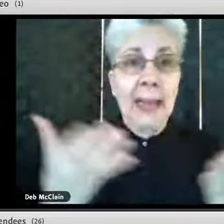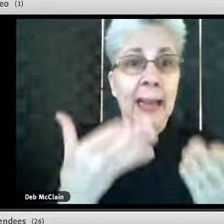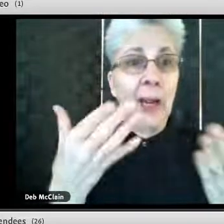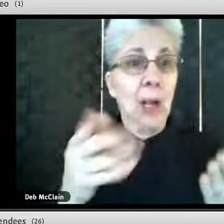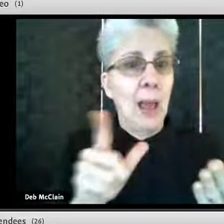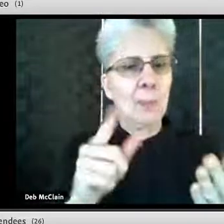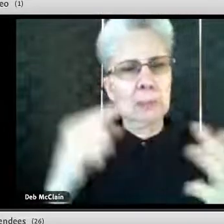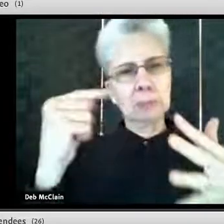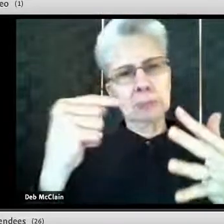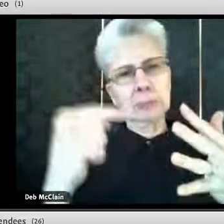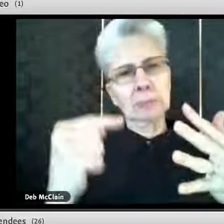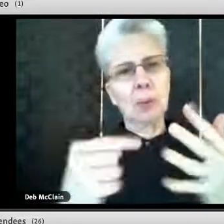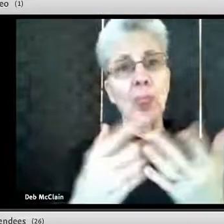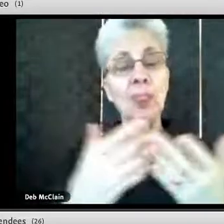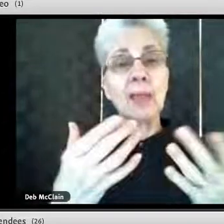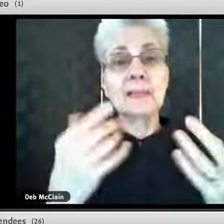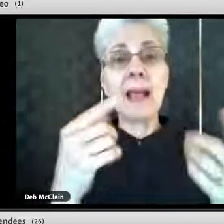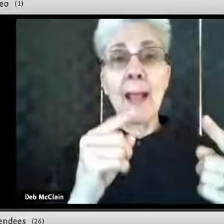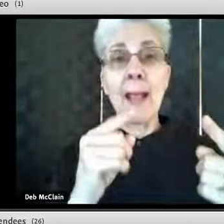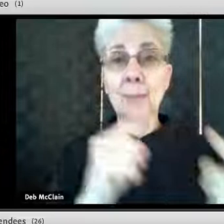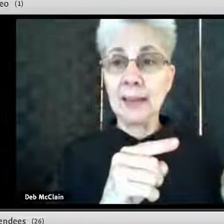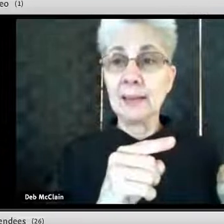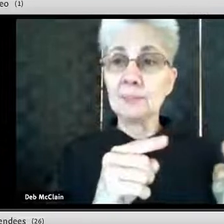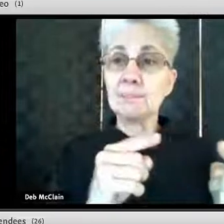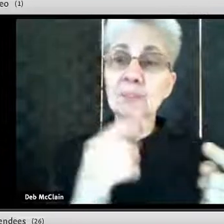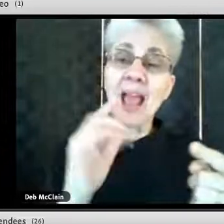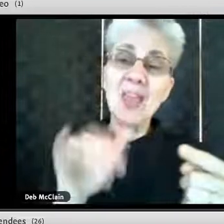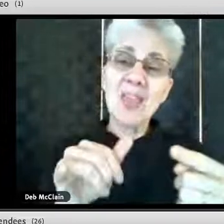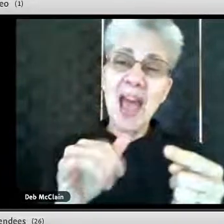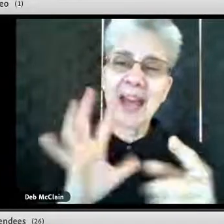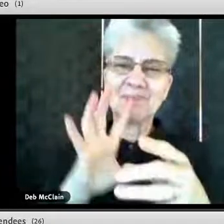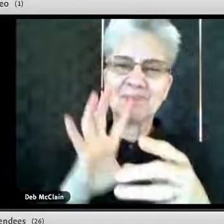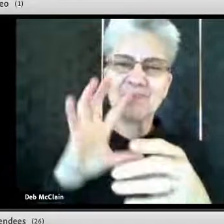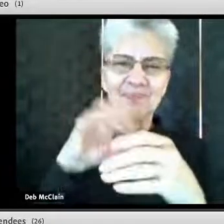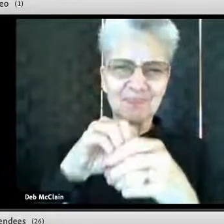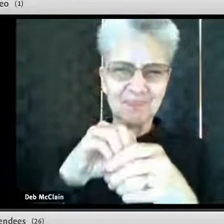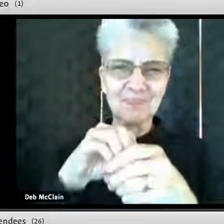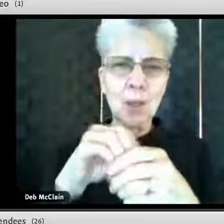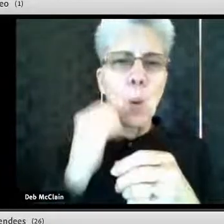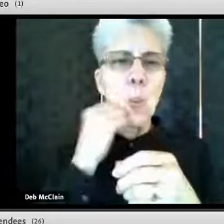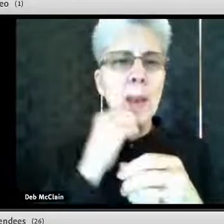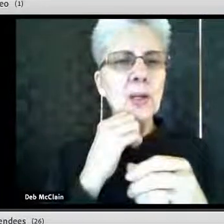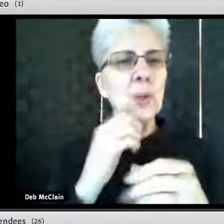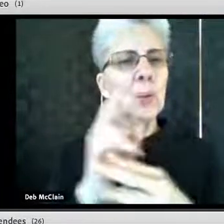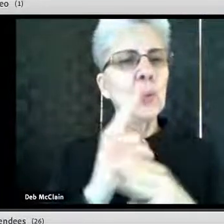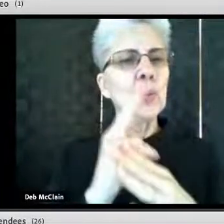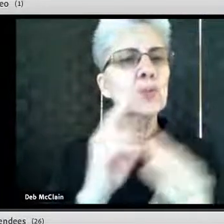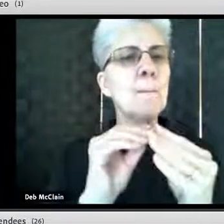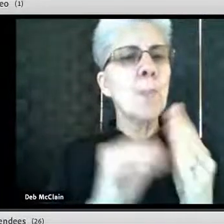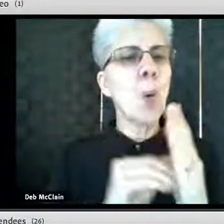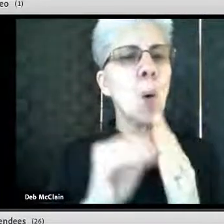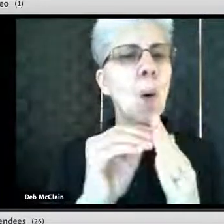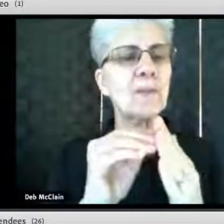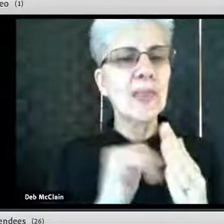And hopefully, that just sort of engages your regular users a little bit more, and they feel closer to you